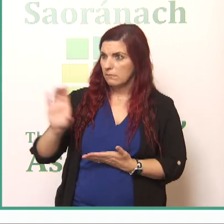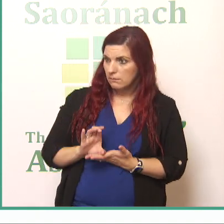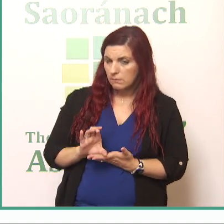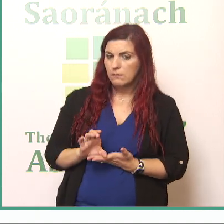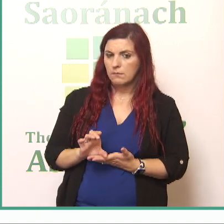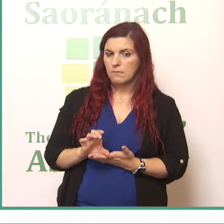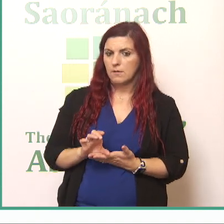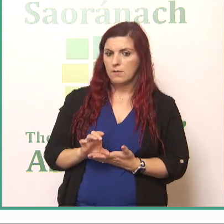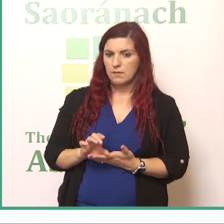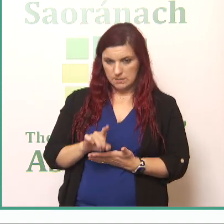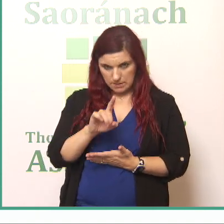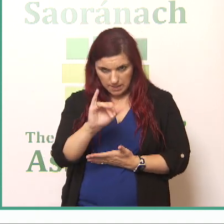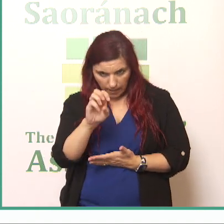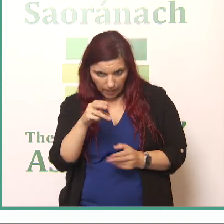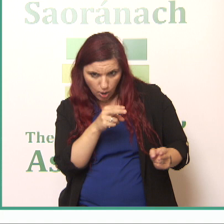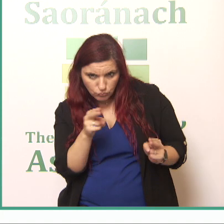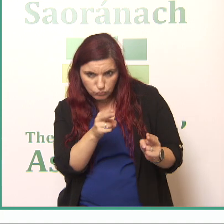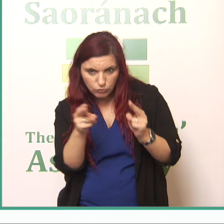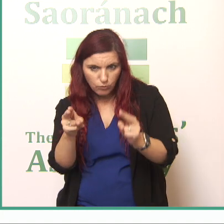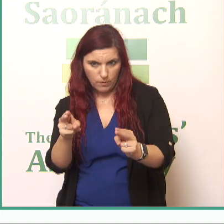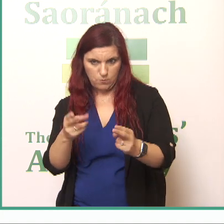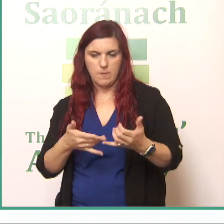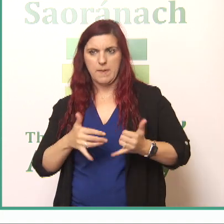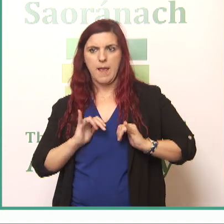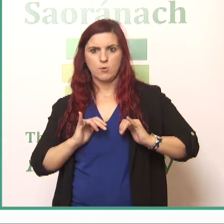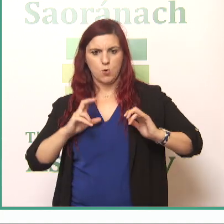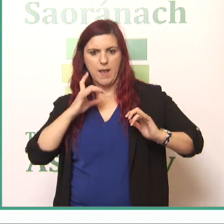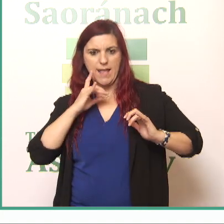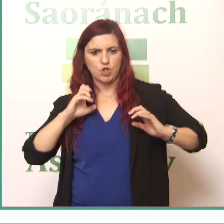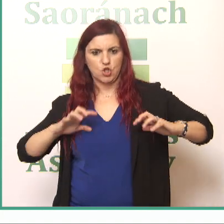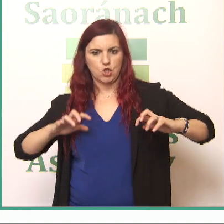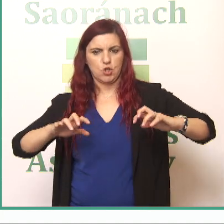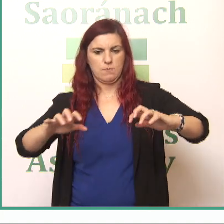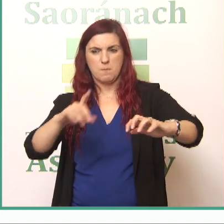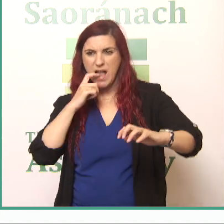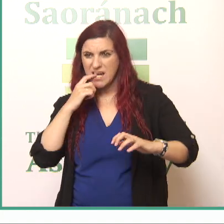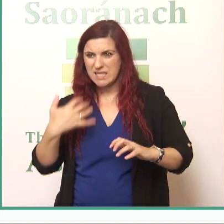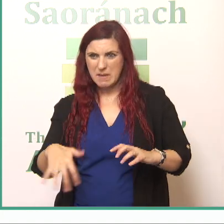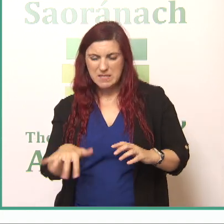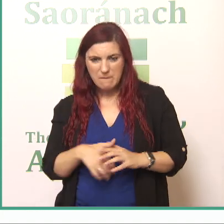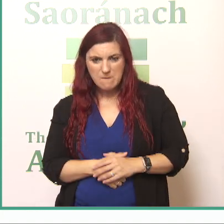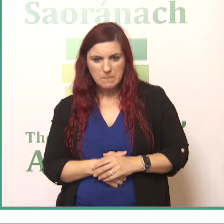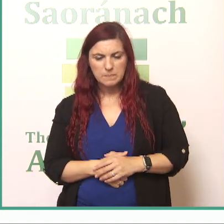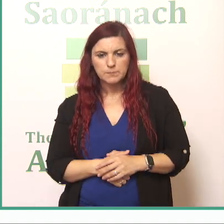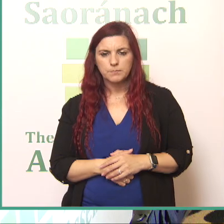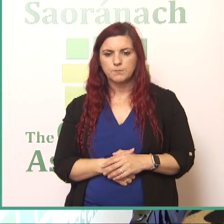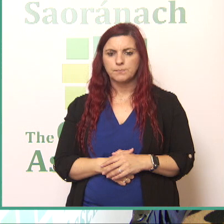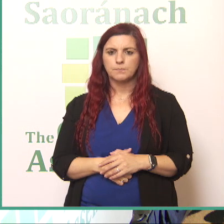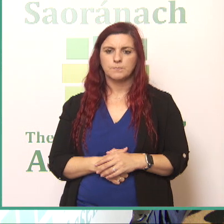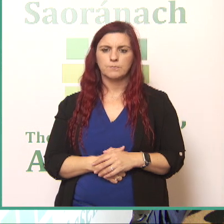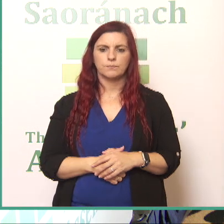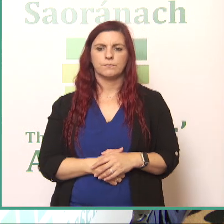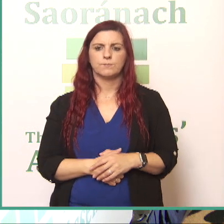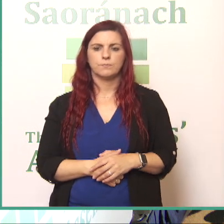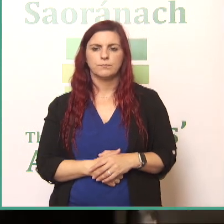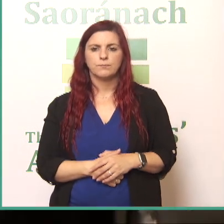that cow roadway we could plant a hedge but it's very costly board boxes were placed in various